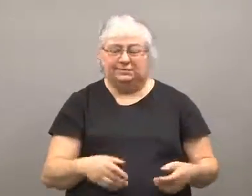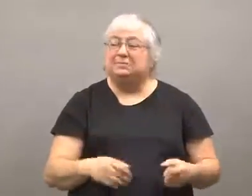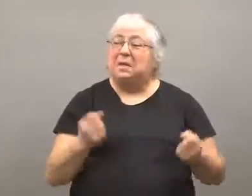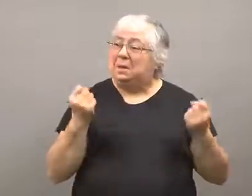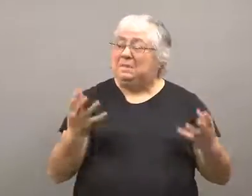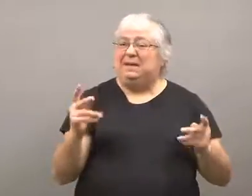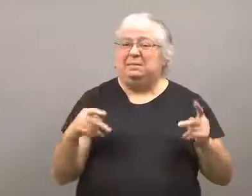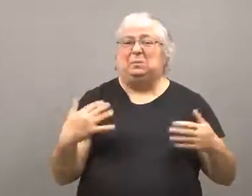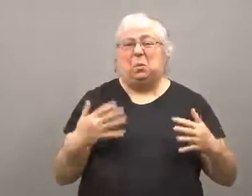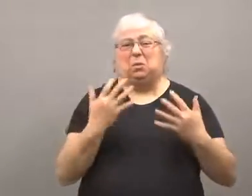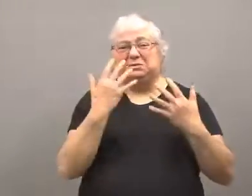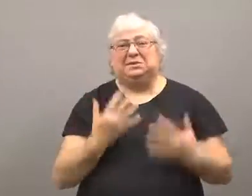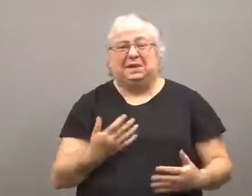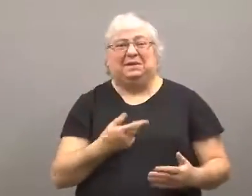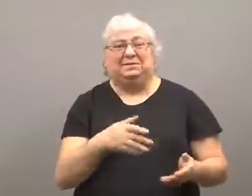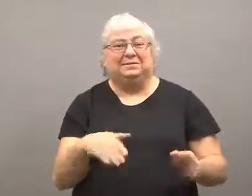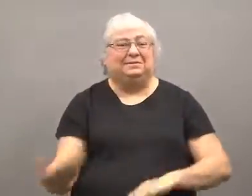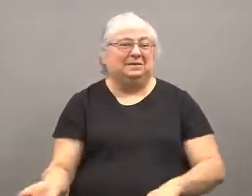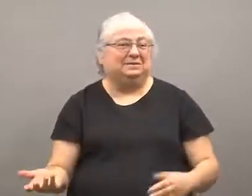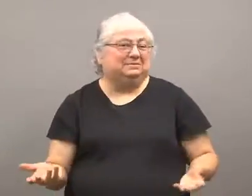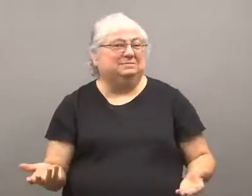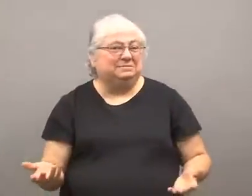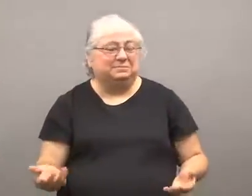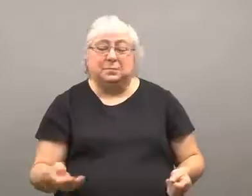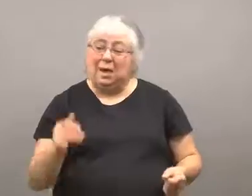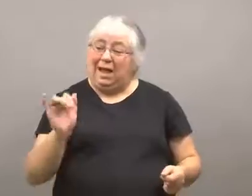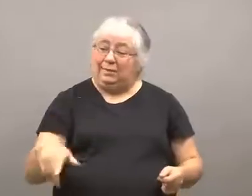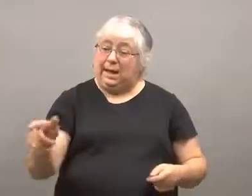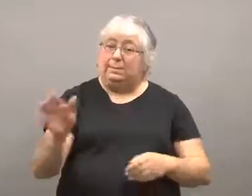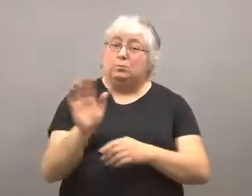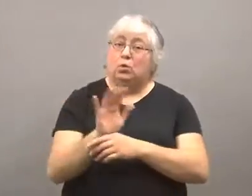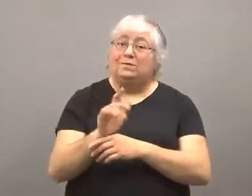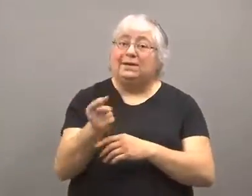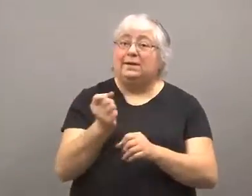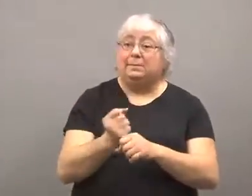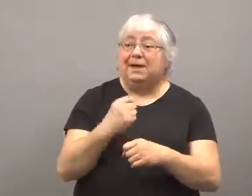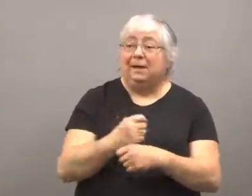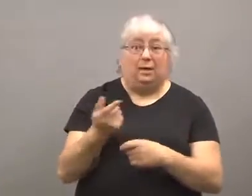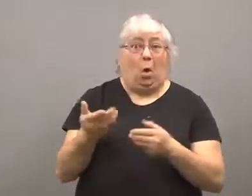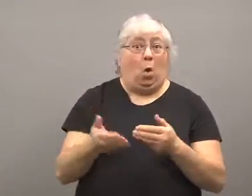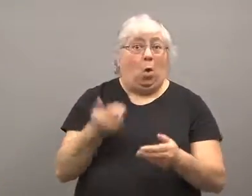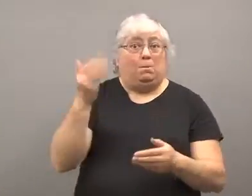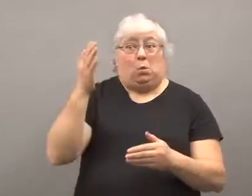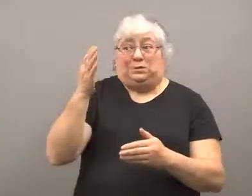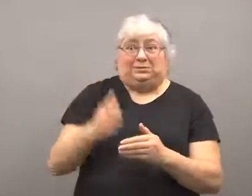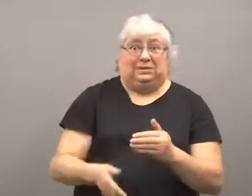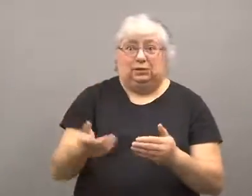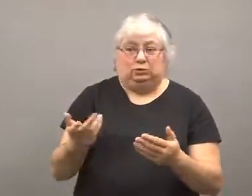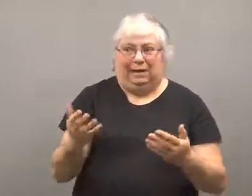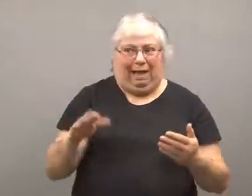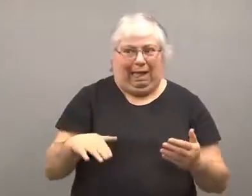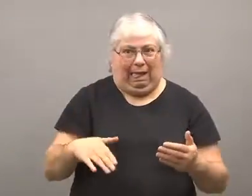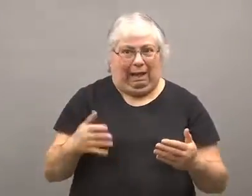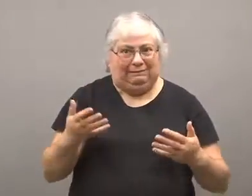Many were saddened by his passing.